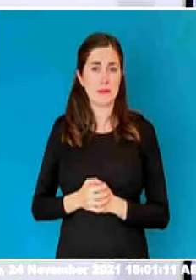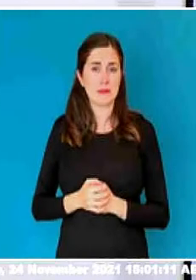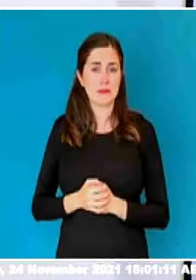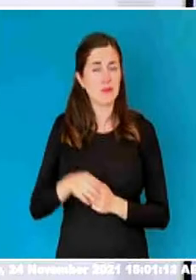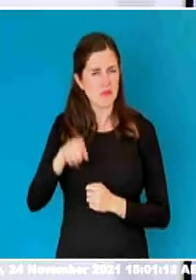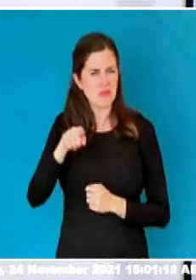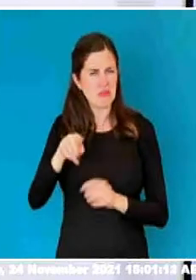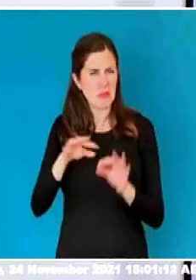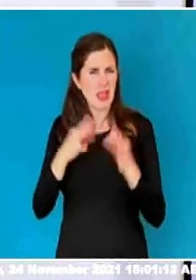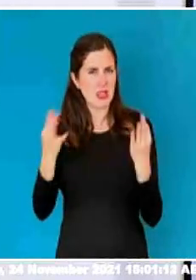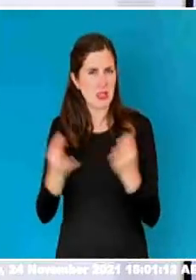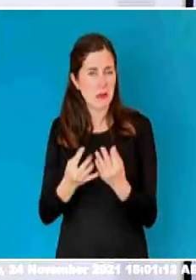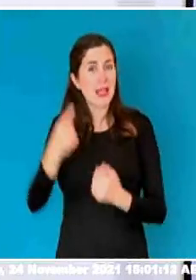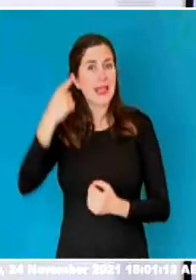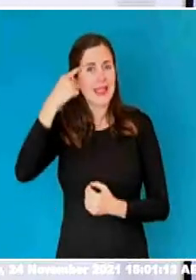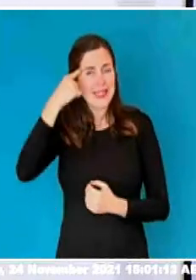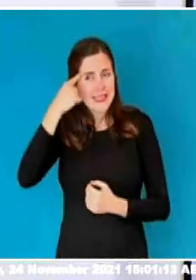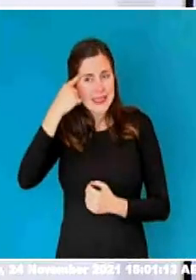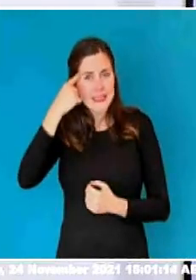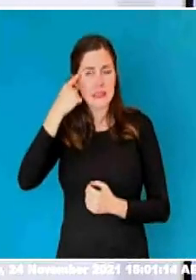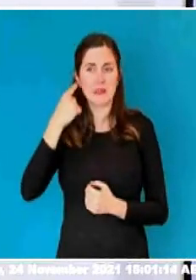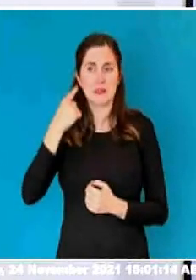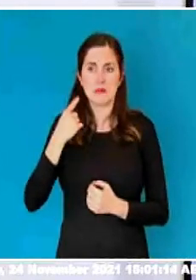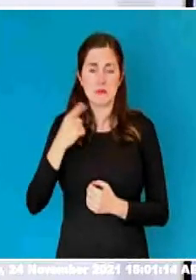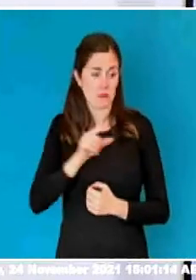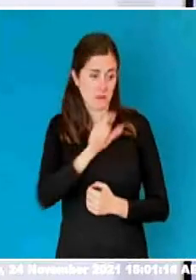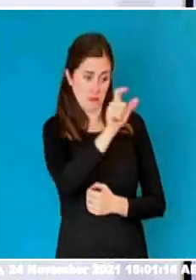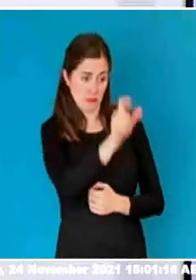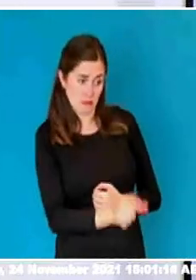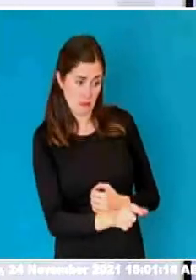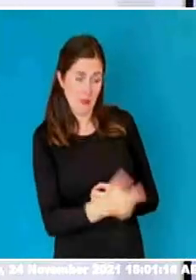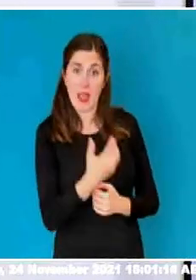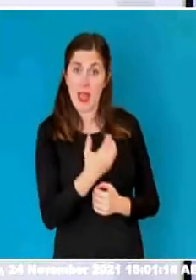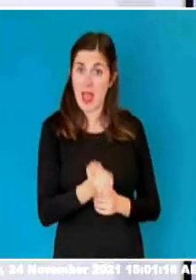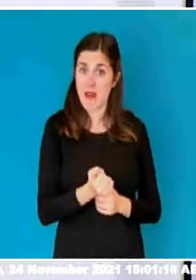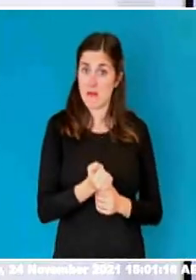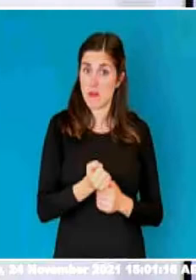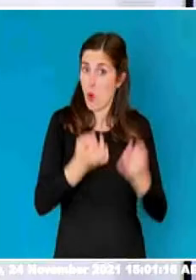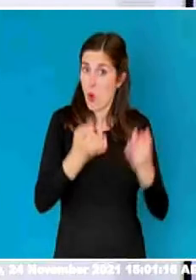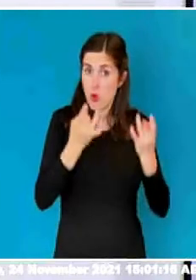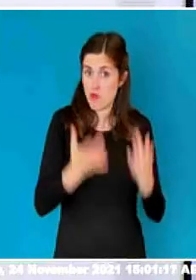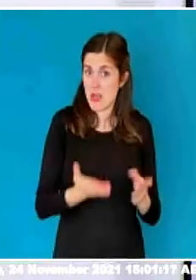should not be assumed that a worker with an existing mental health condition, whether